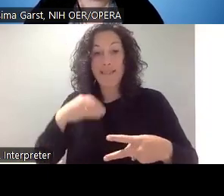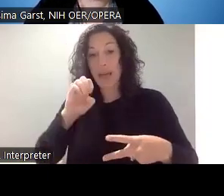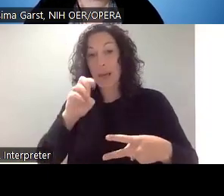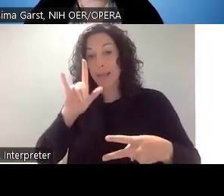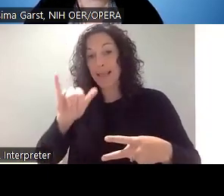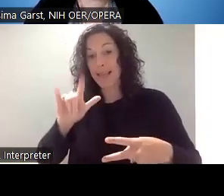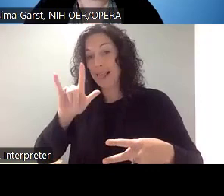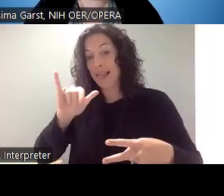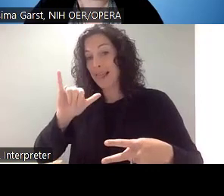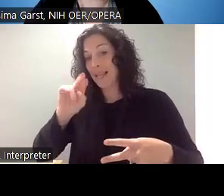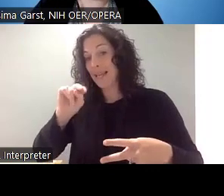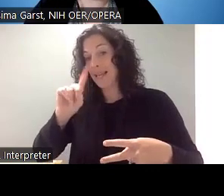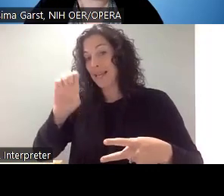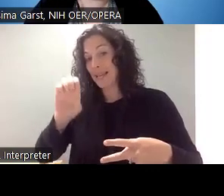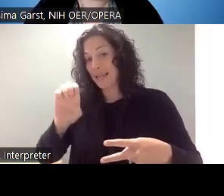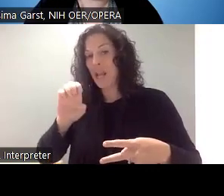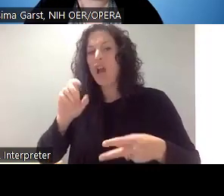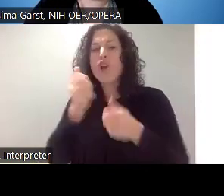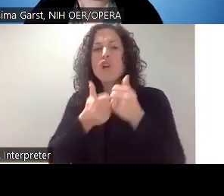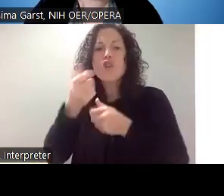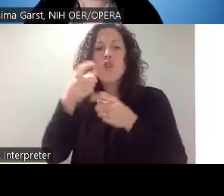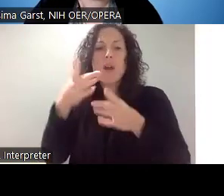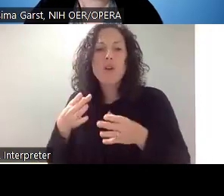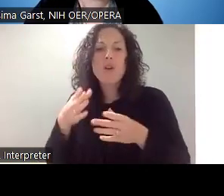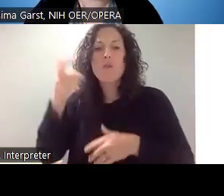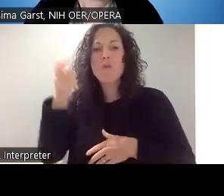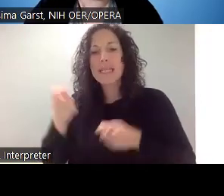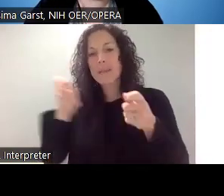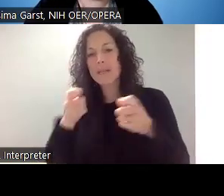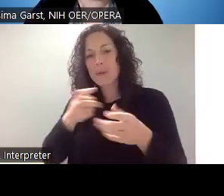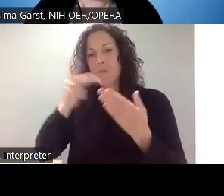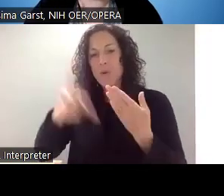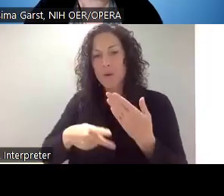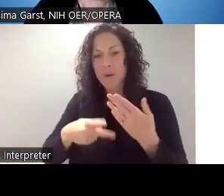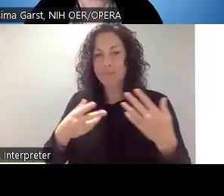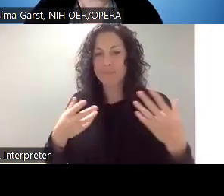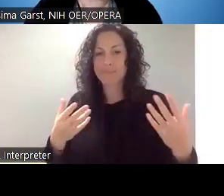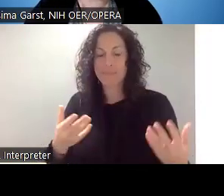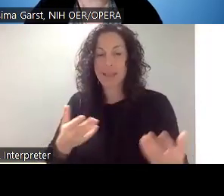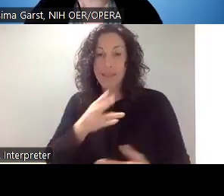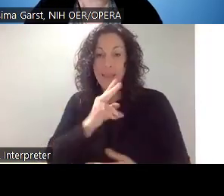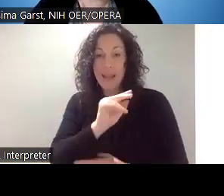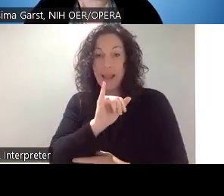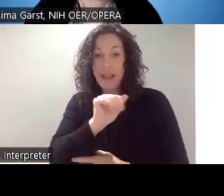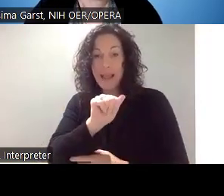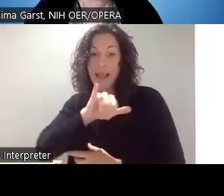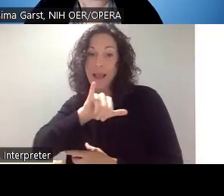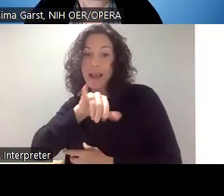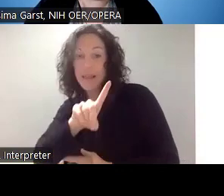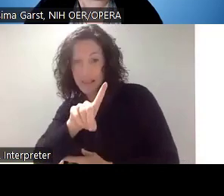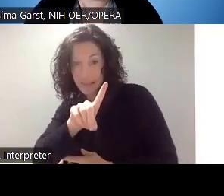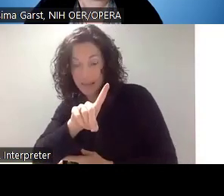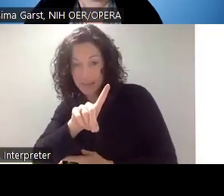the Director of the Grants Management Program at the National Institute of Allergy and Infectious Diseases, or NIAID;